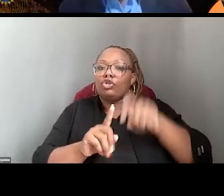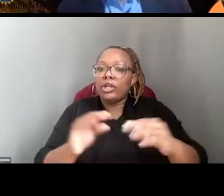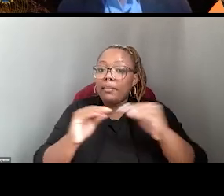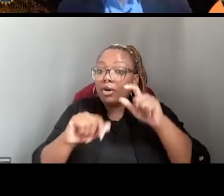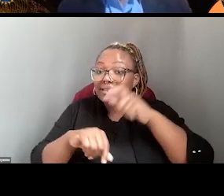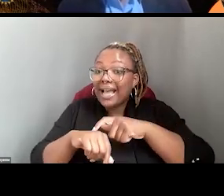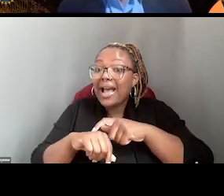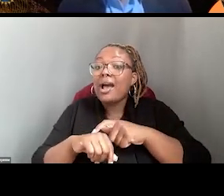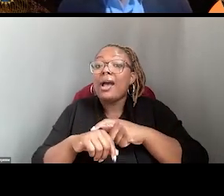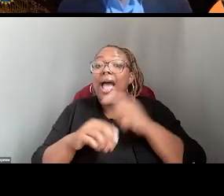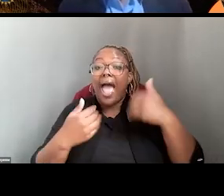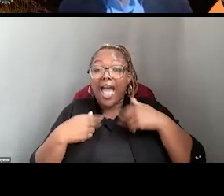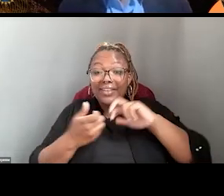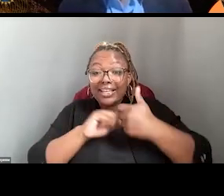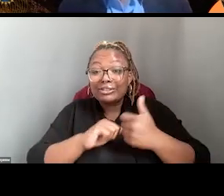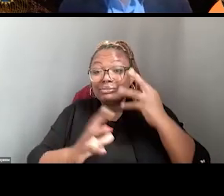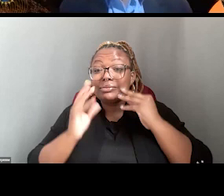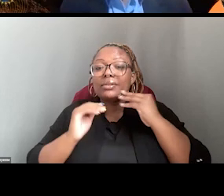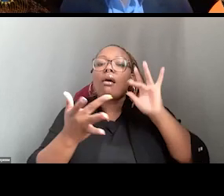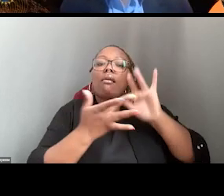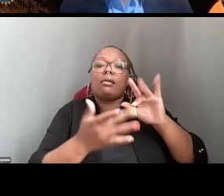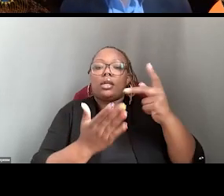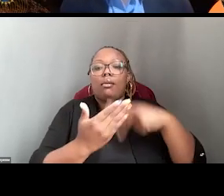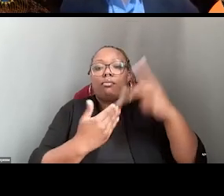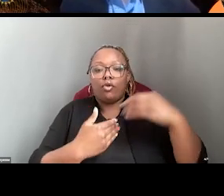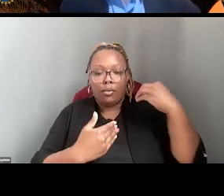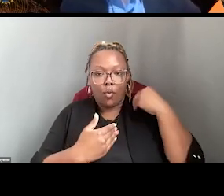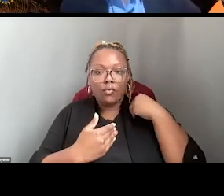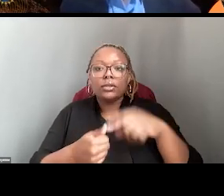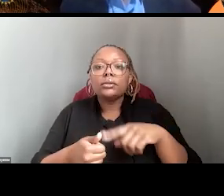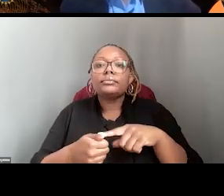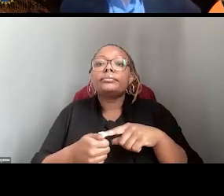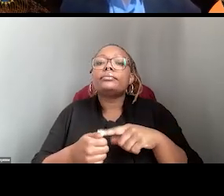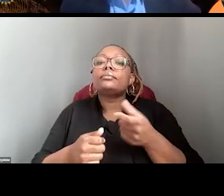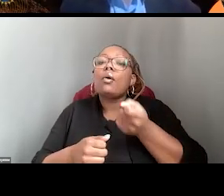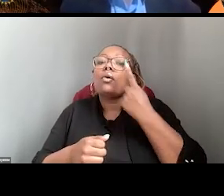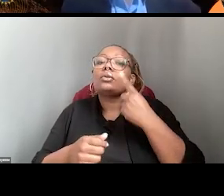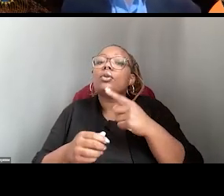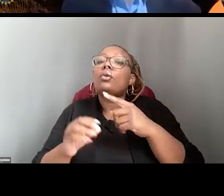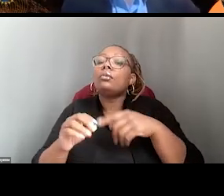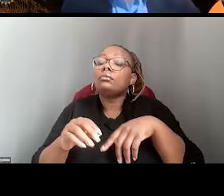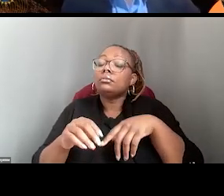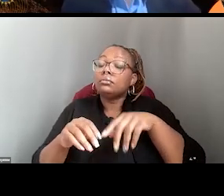The other thing about no-cost extensions that's very important is it is not about having funds left on the award.